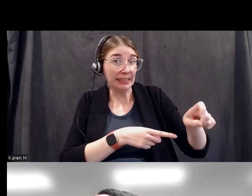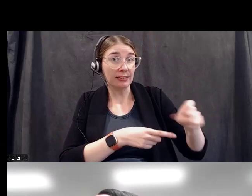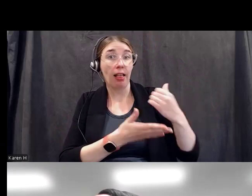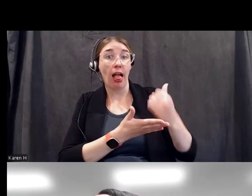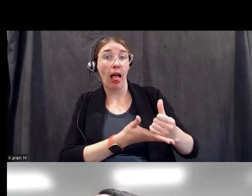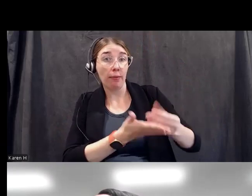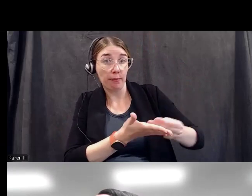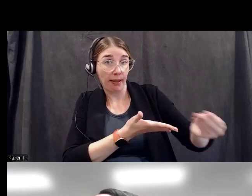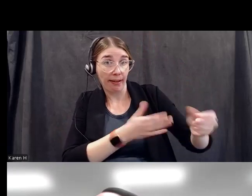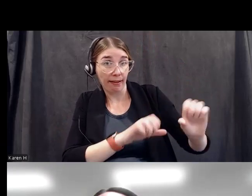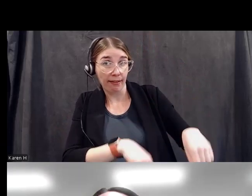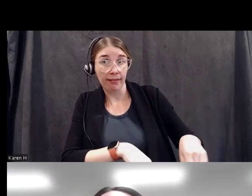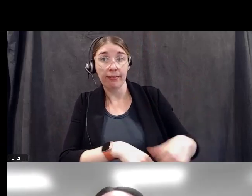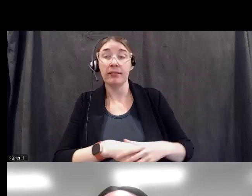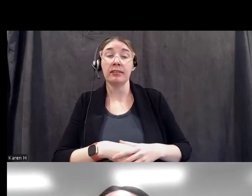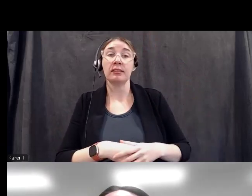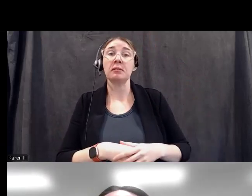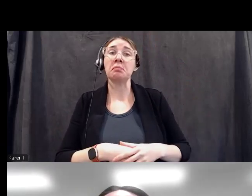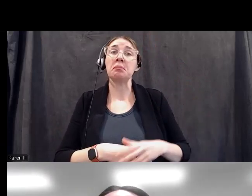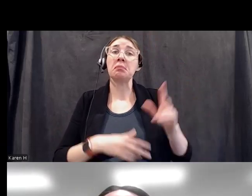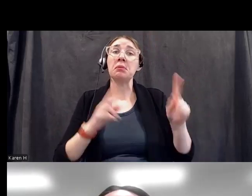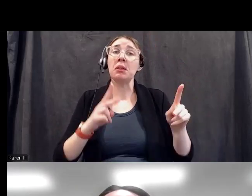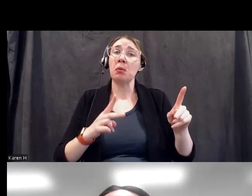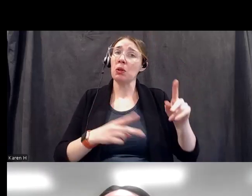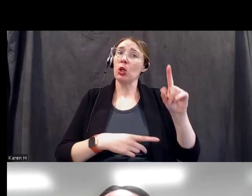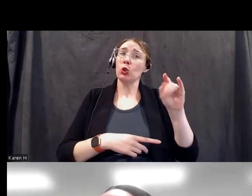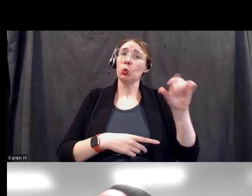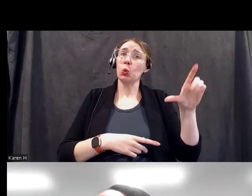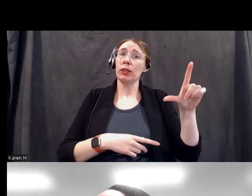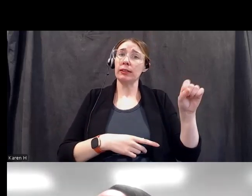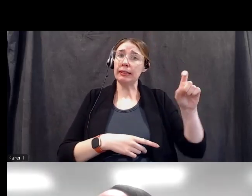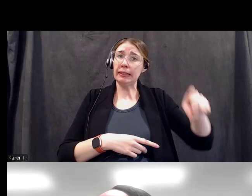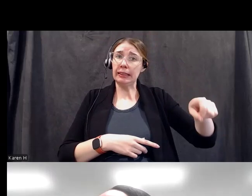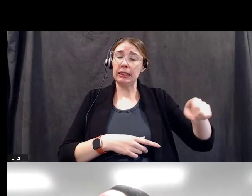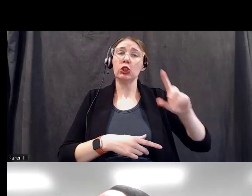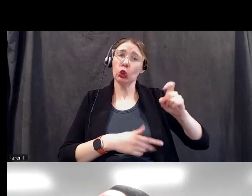We believe that everyone should have access to the tools they need to lead a full independent life.